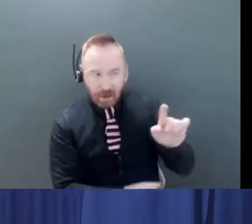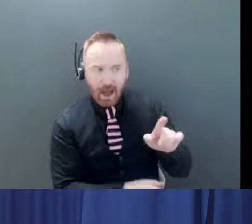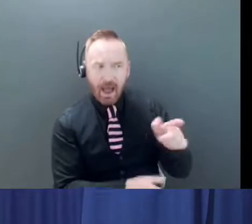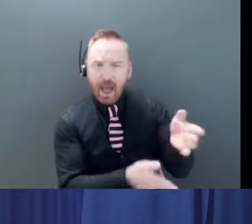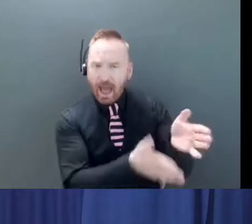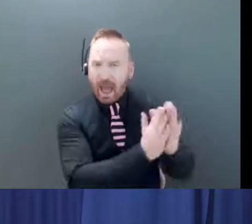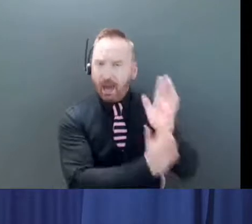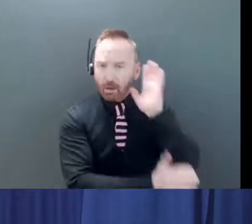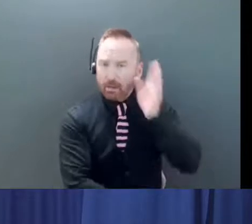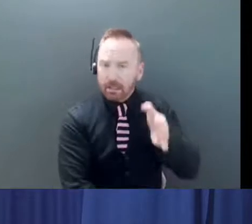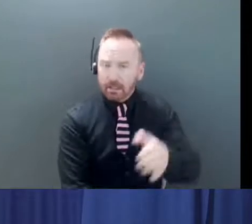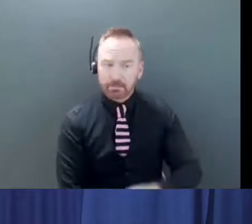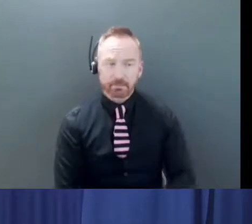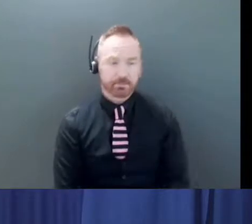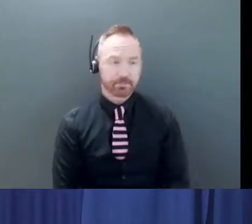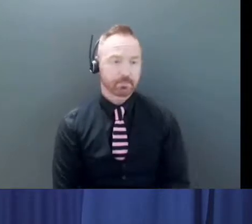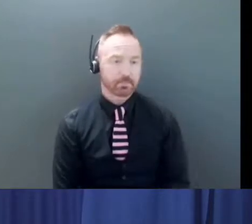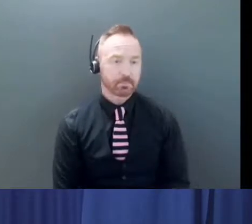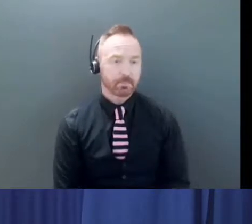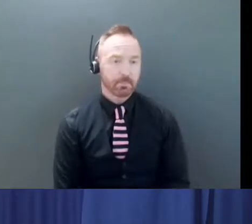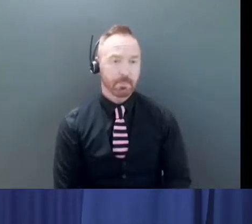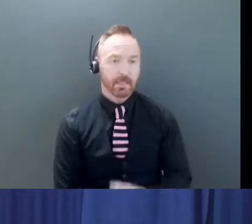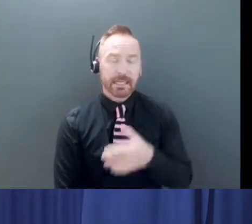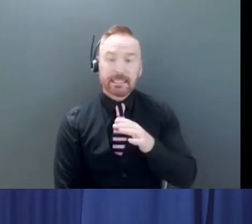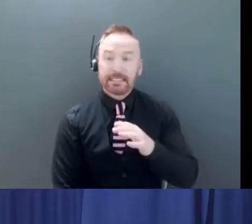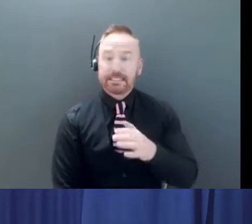Again operating from a place of kindness, patience, and